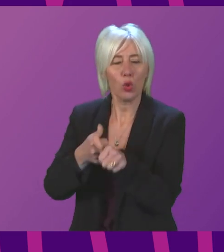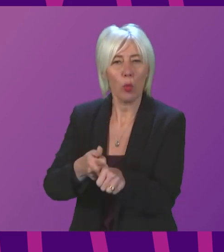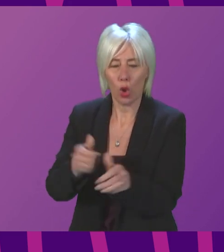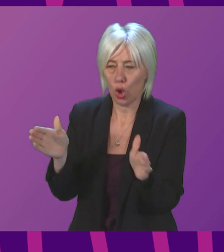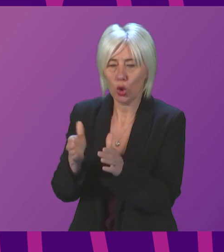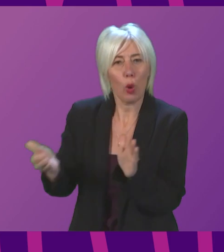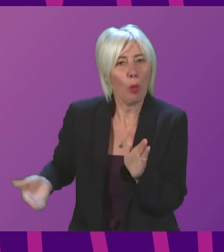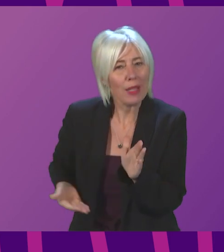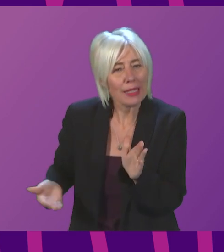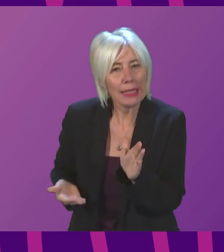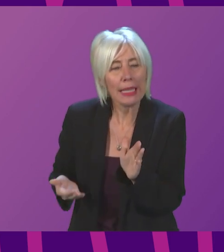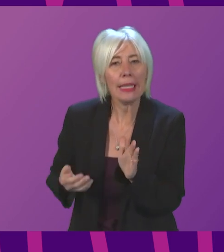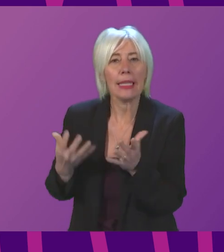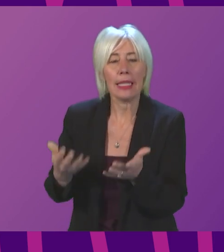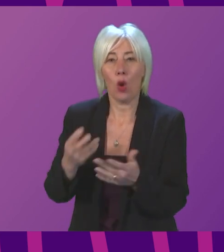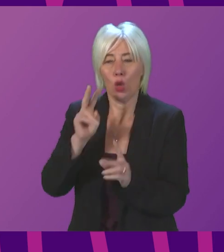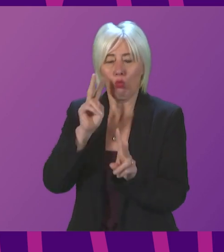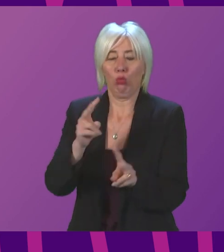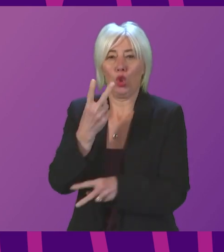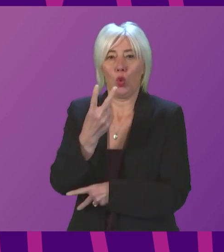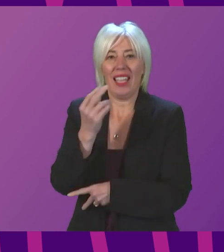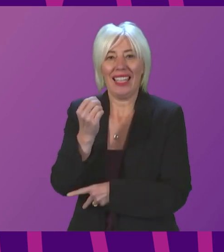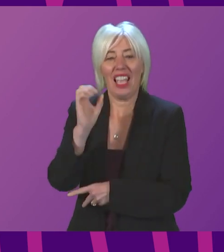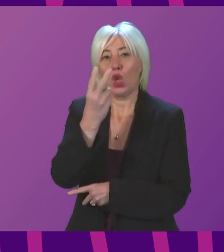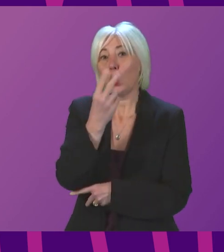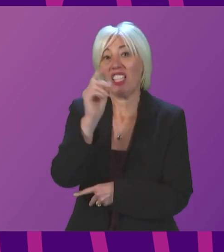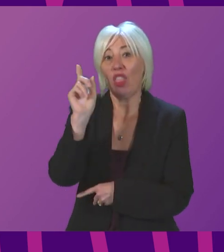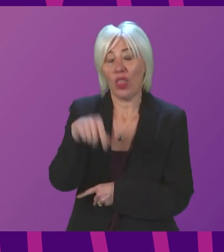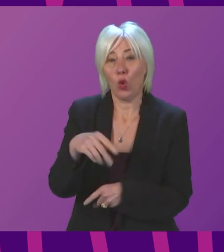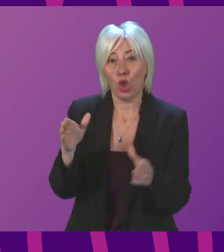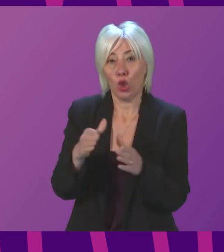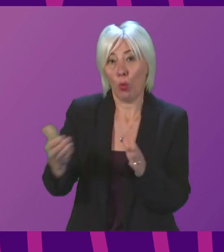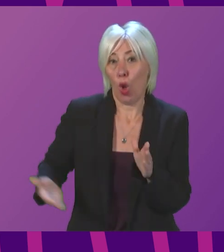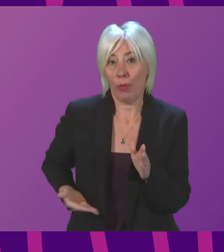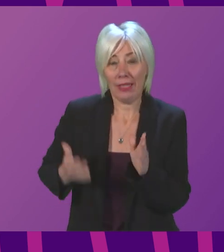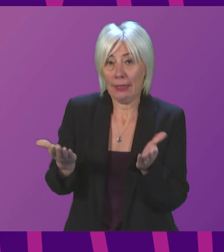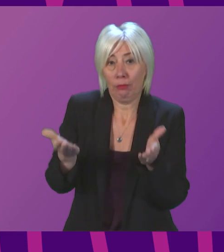businesses in light of reports that 20,000 small businesses ceased trading during the pandemic.